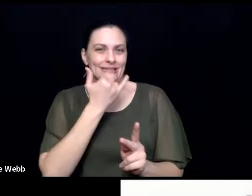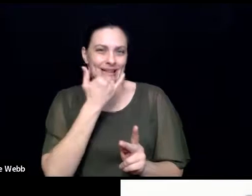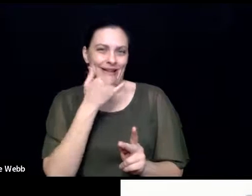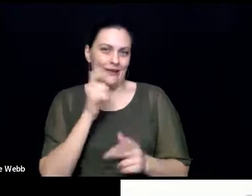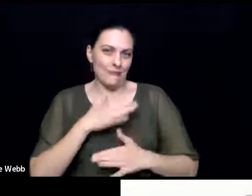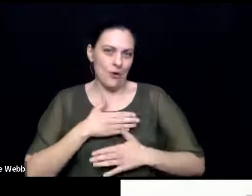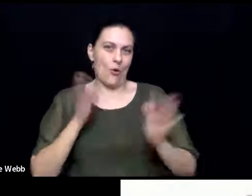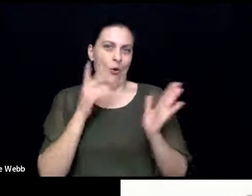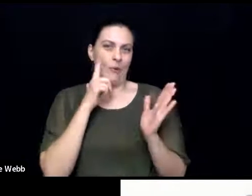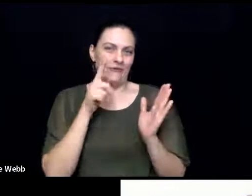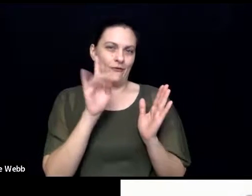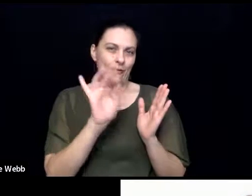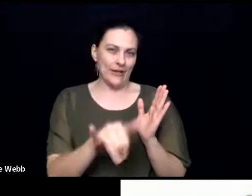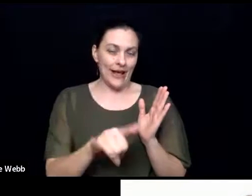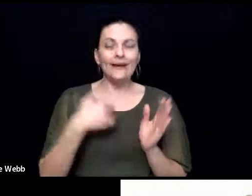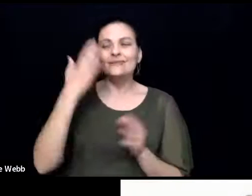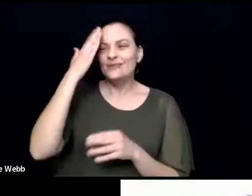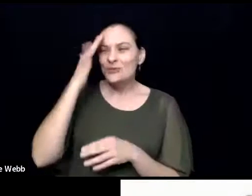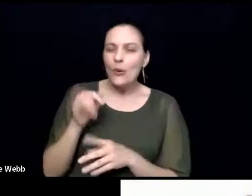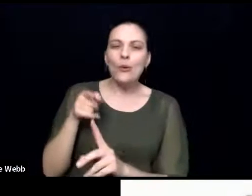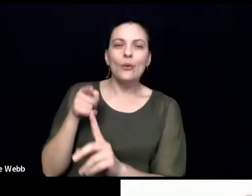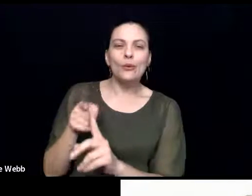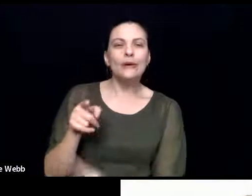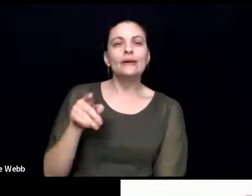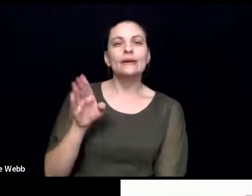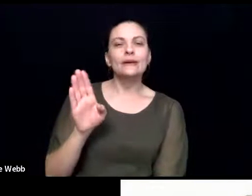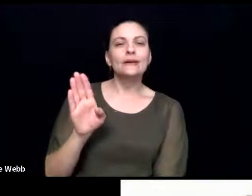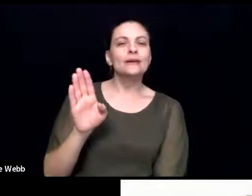speakers and writers who talk about the willingness to allow people to